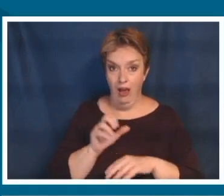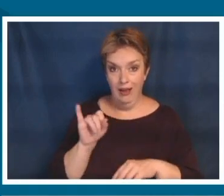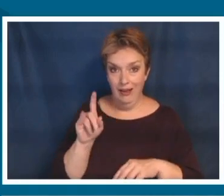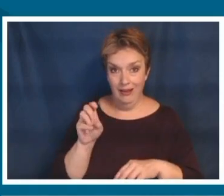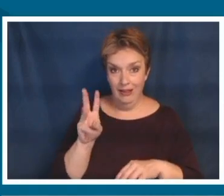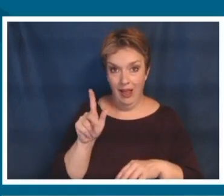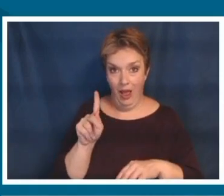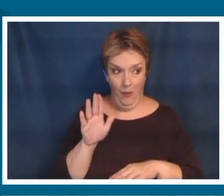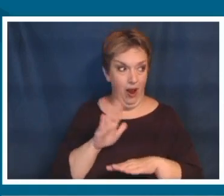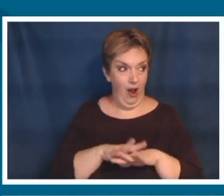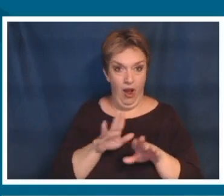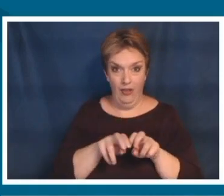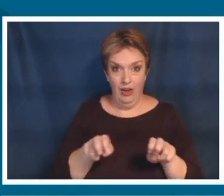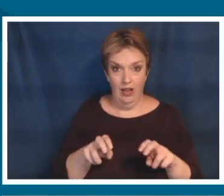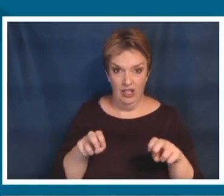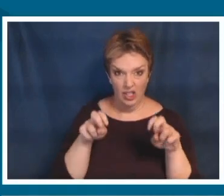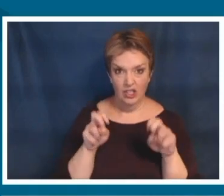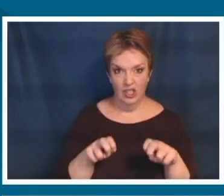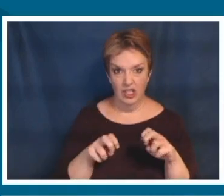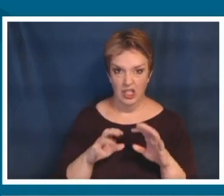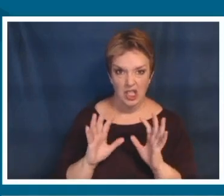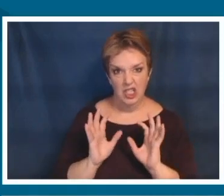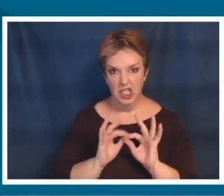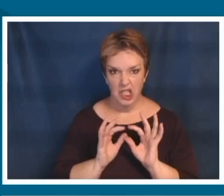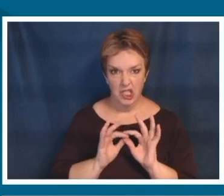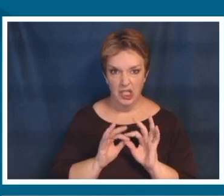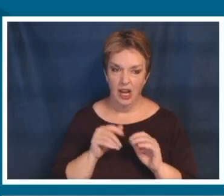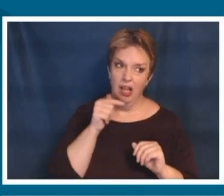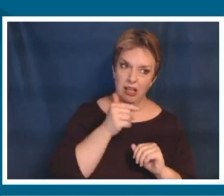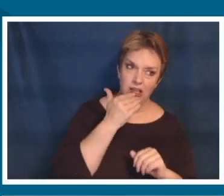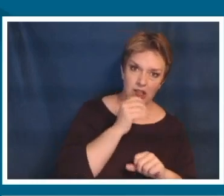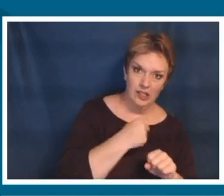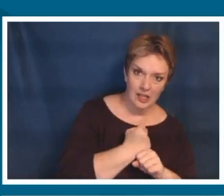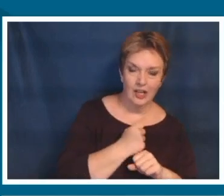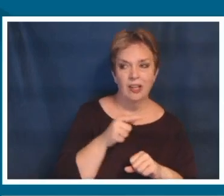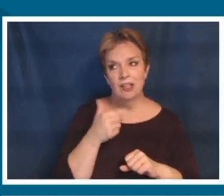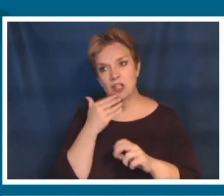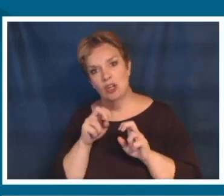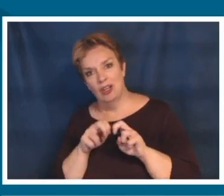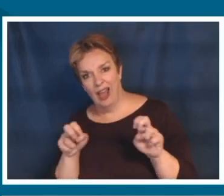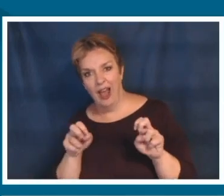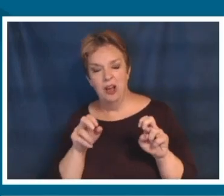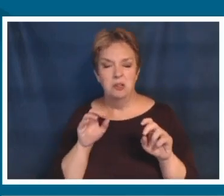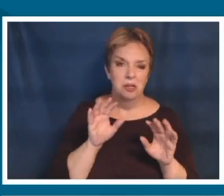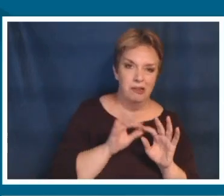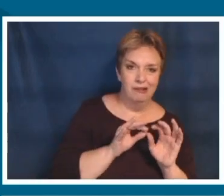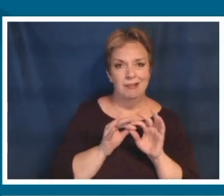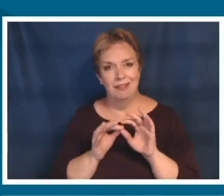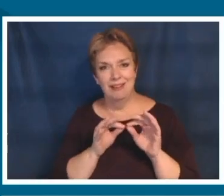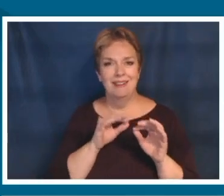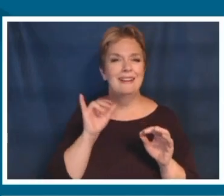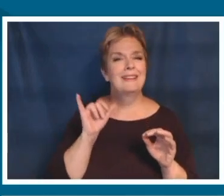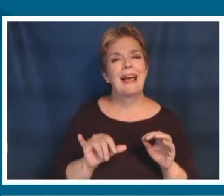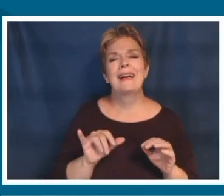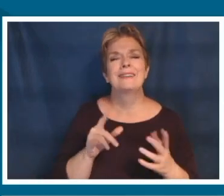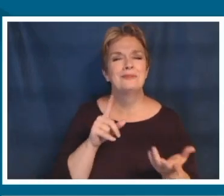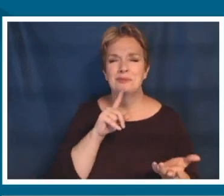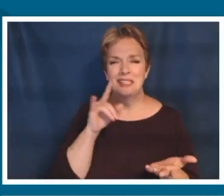just talked about hey this was a good year and this was a good couch you know